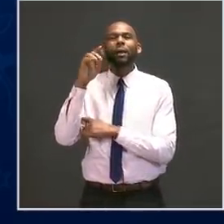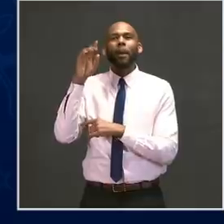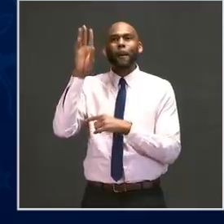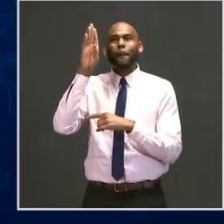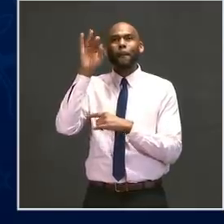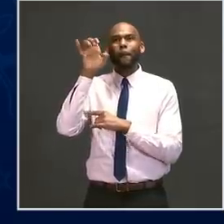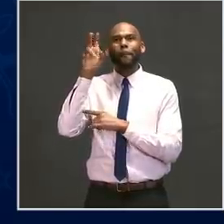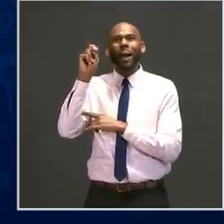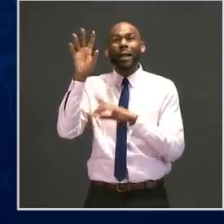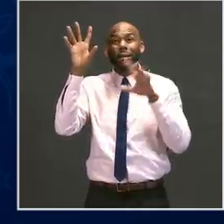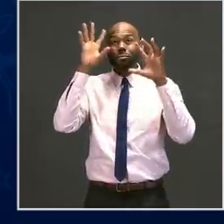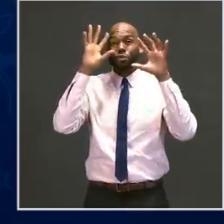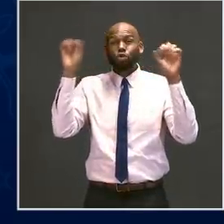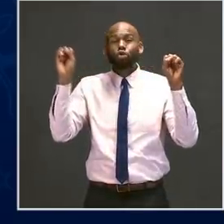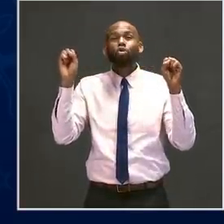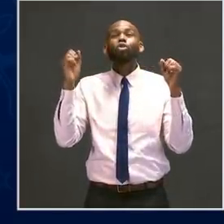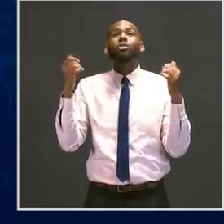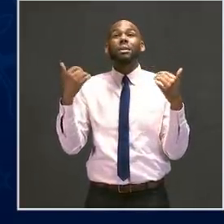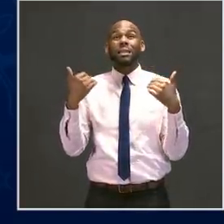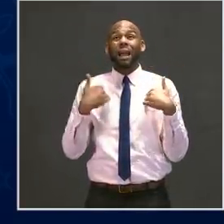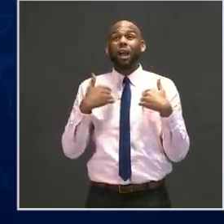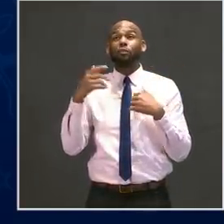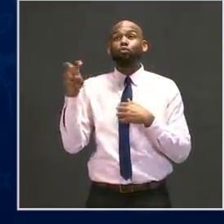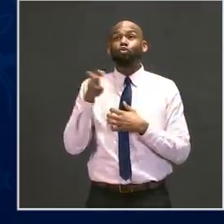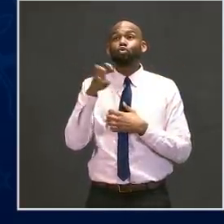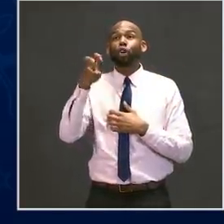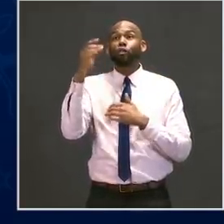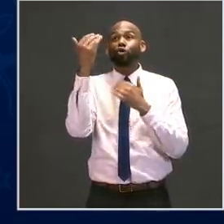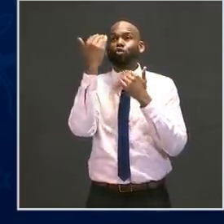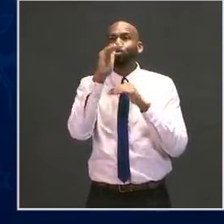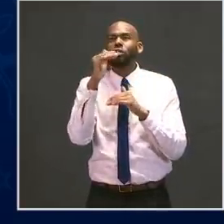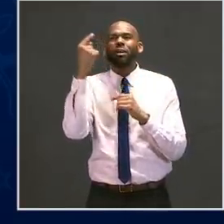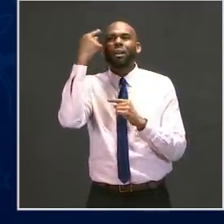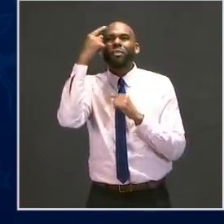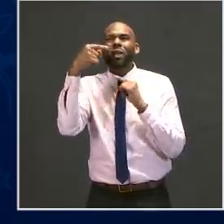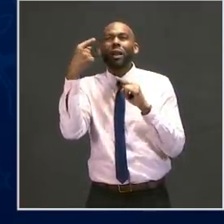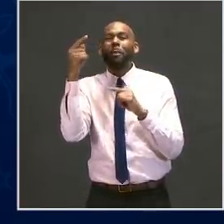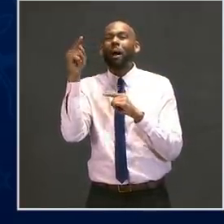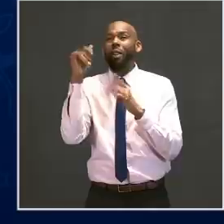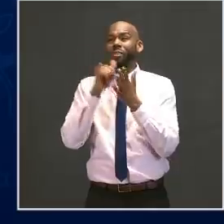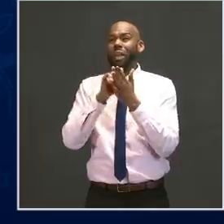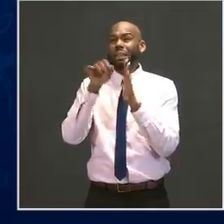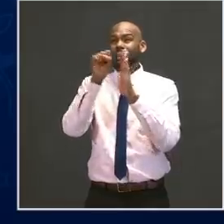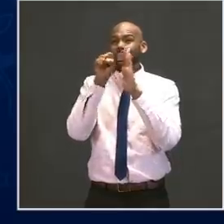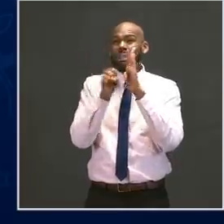travel restrictions on states like Florida to help stop the spread of the coronavirus. Can you rule that out?